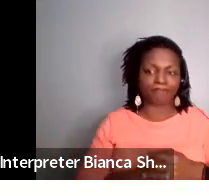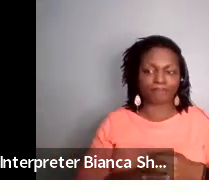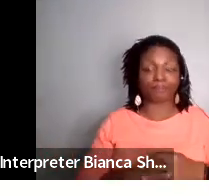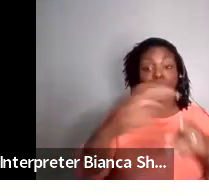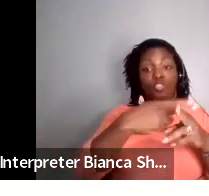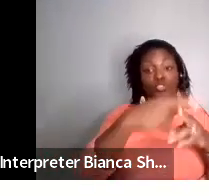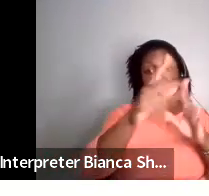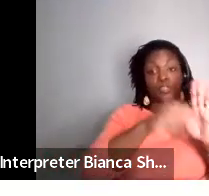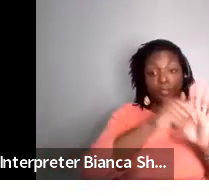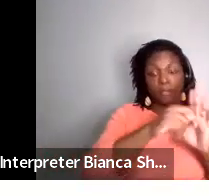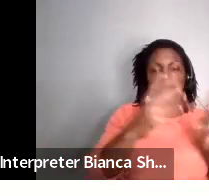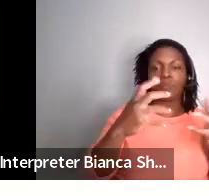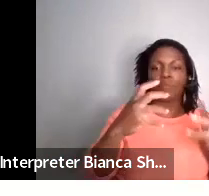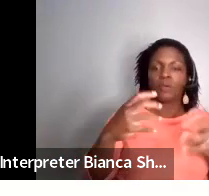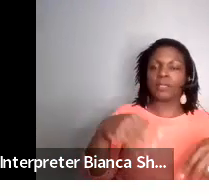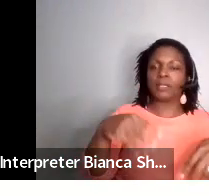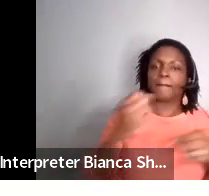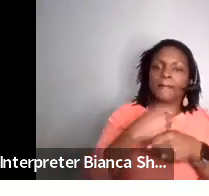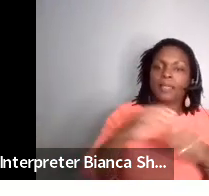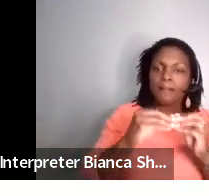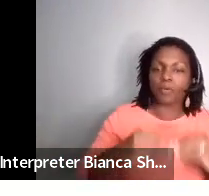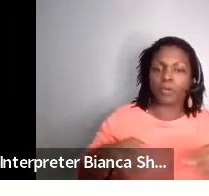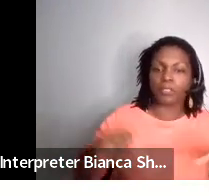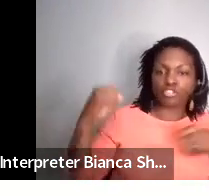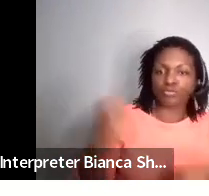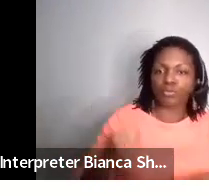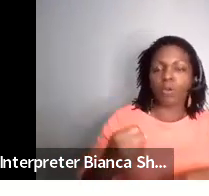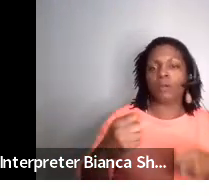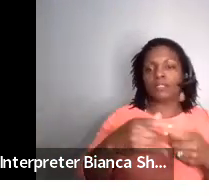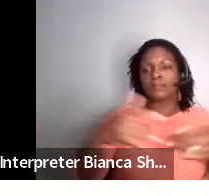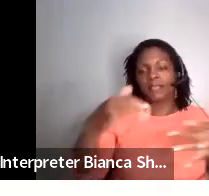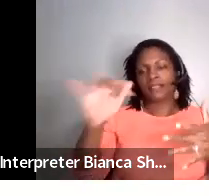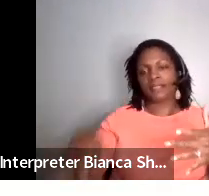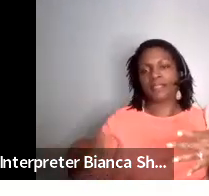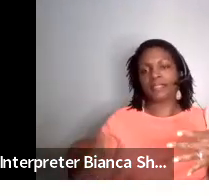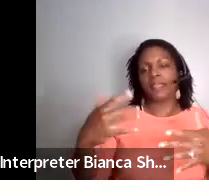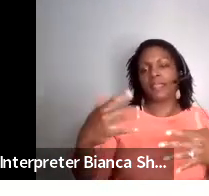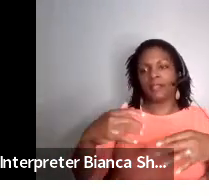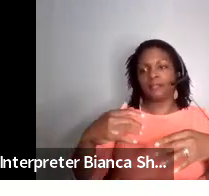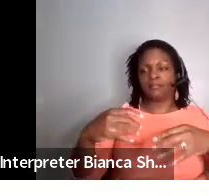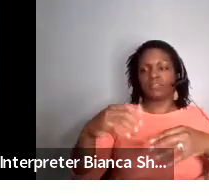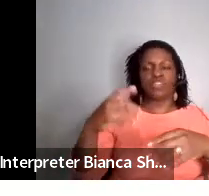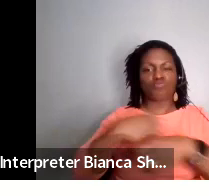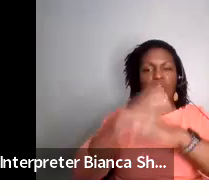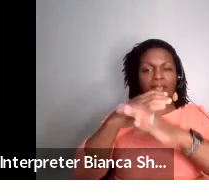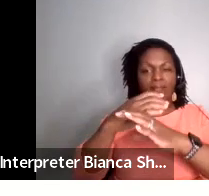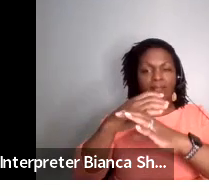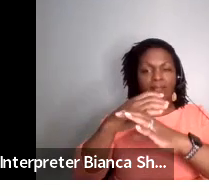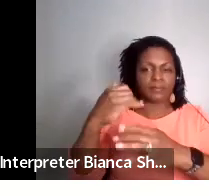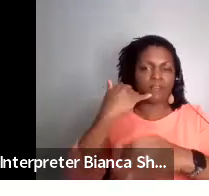We're looking to strengthen and expand the current lifeline crisis, center infrastructure and capacity to ensure trained crisis.